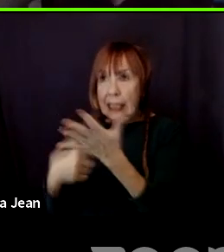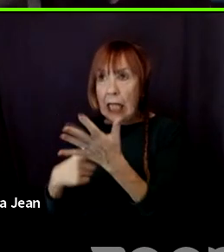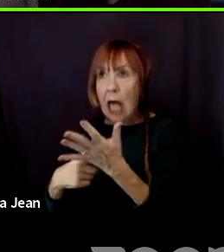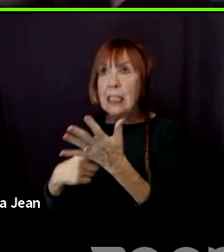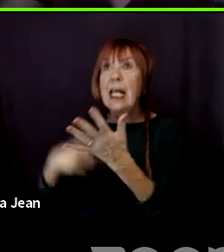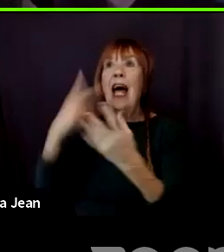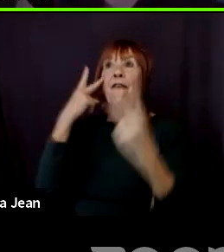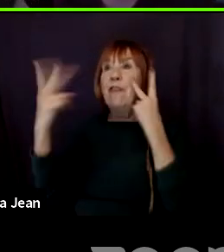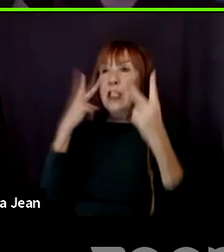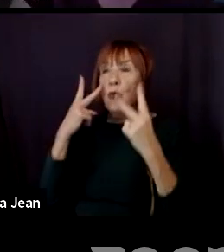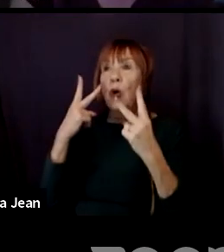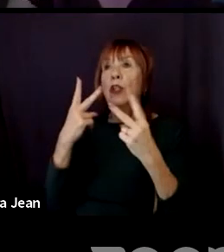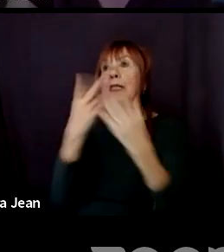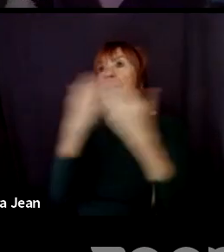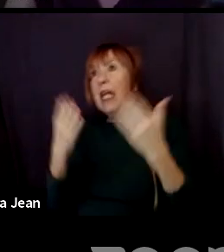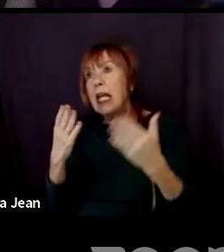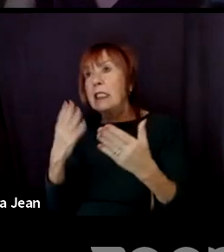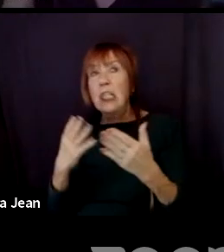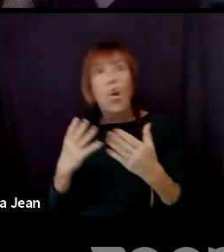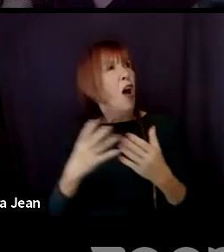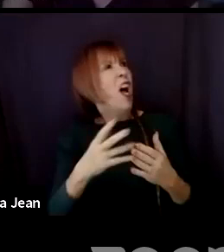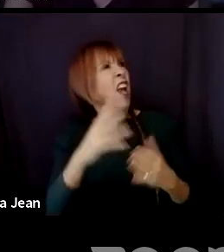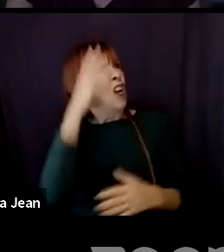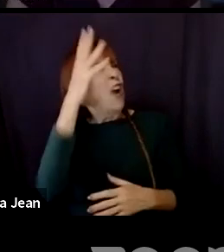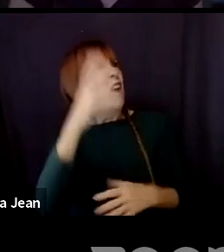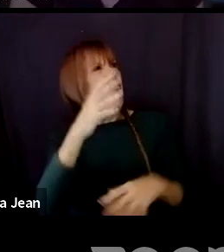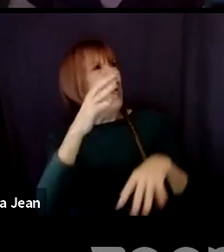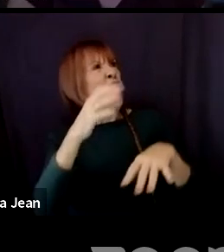what kind of that's what a production designer is for.